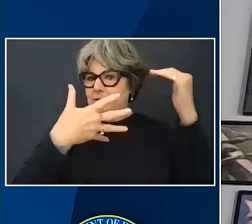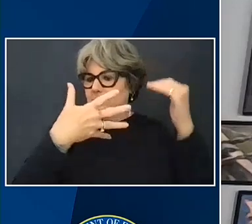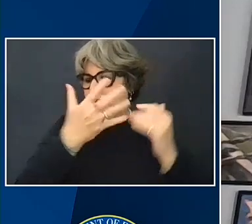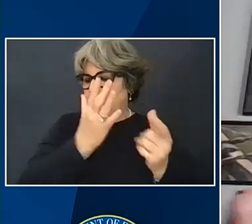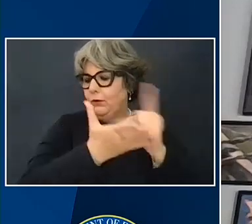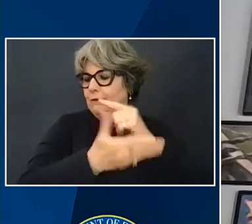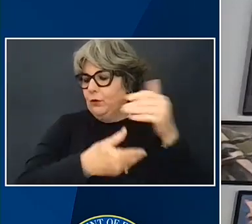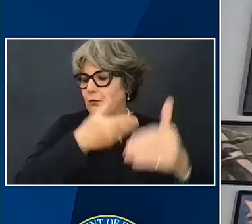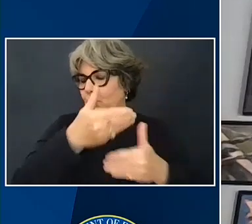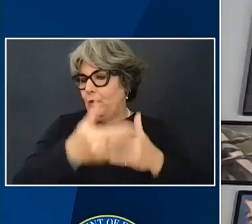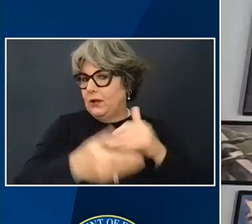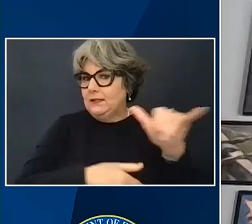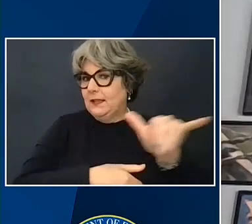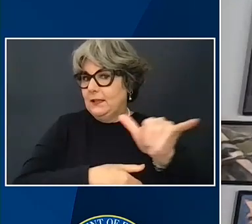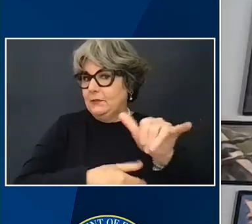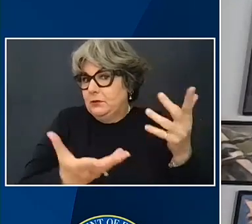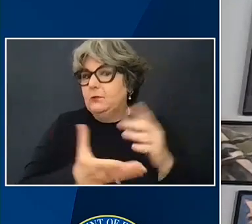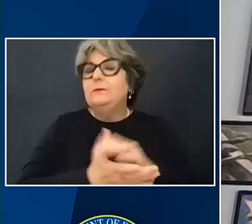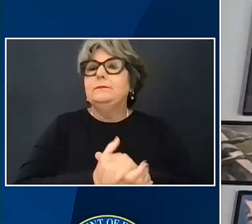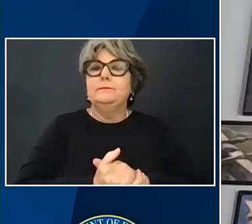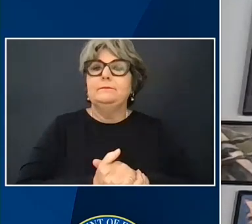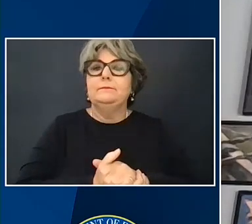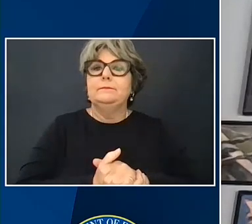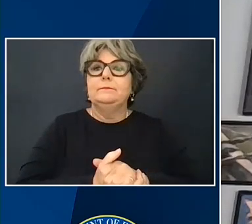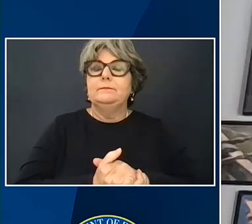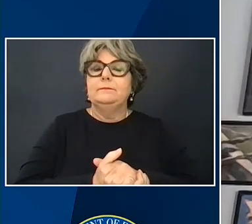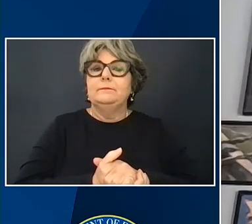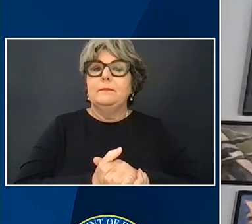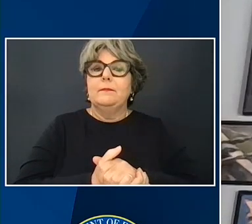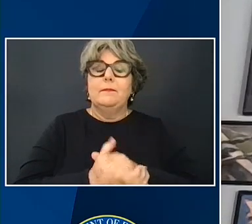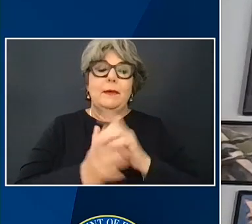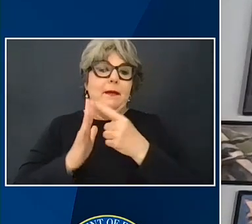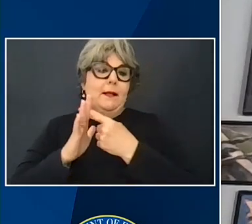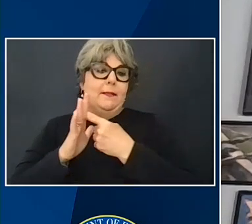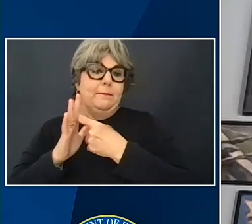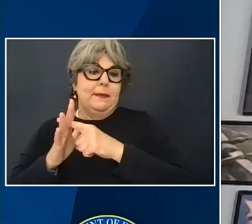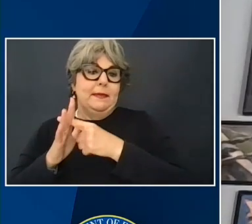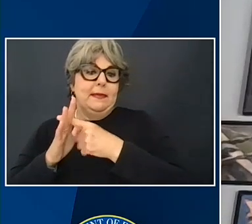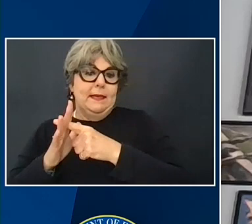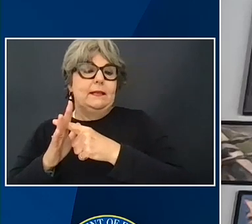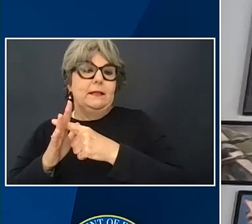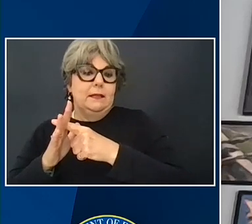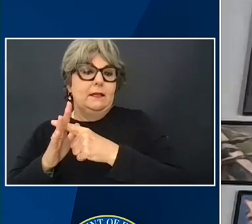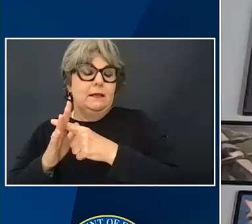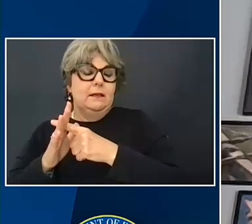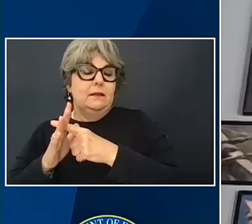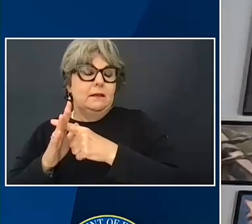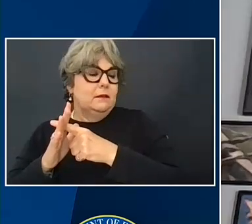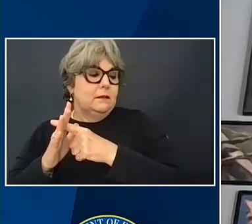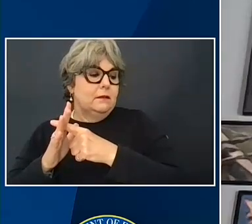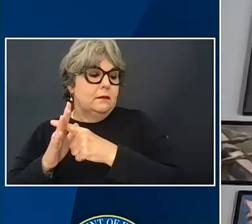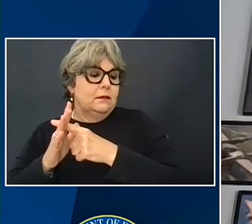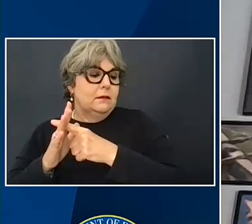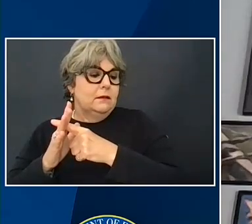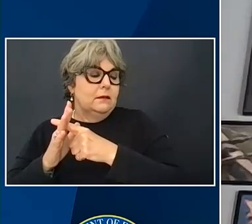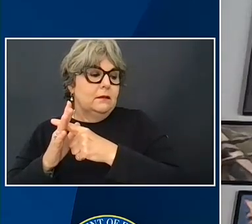They could, you know, they could be at the beginning of a decision in some cases or in this case where the institution has